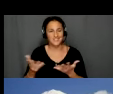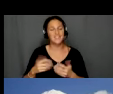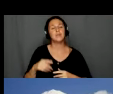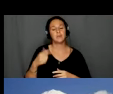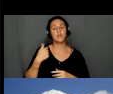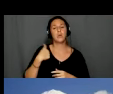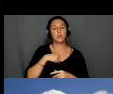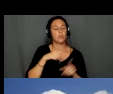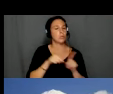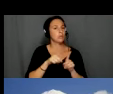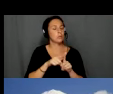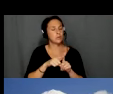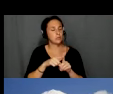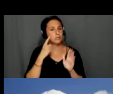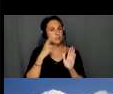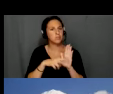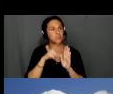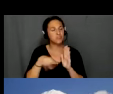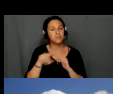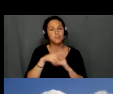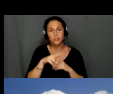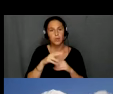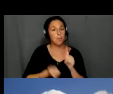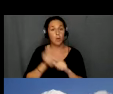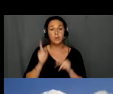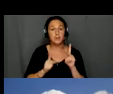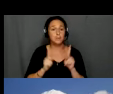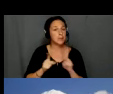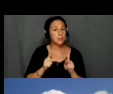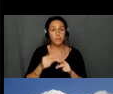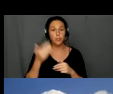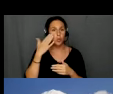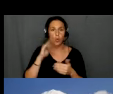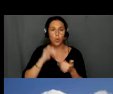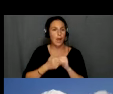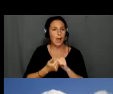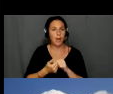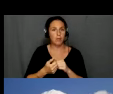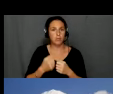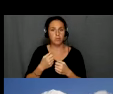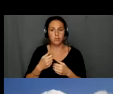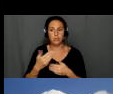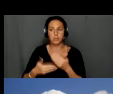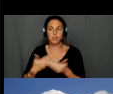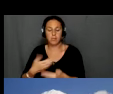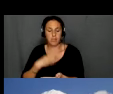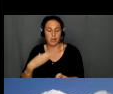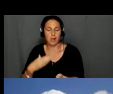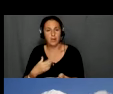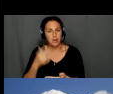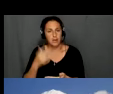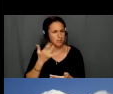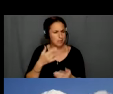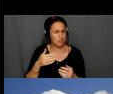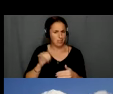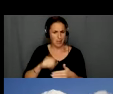navigate a website. So we also saw that most of the people don't know how to make a complaint